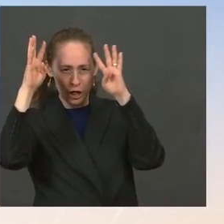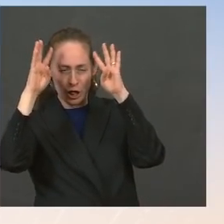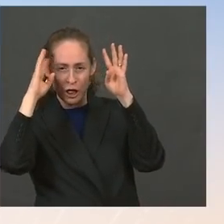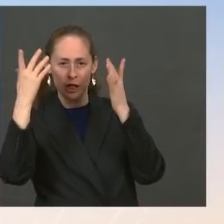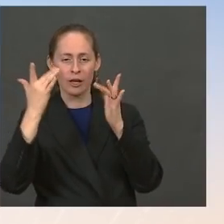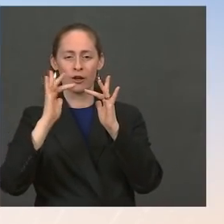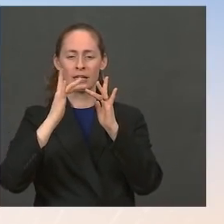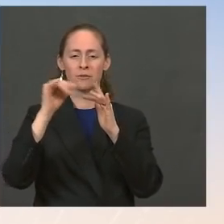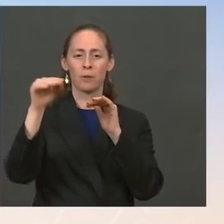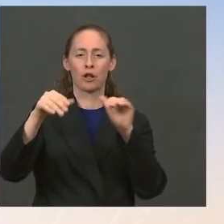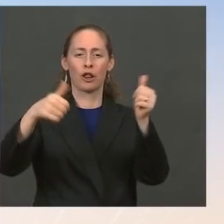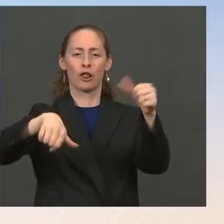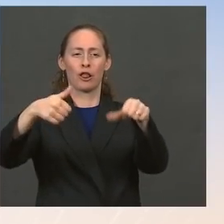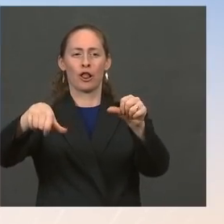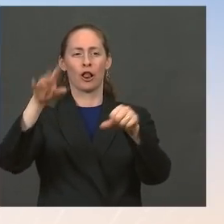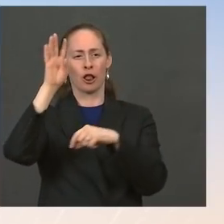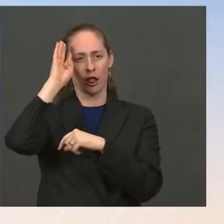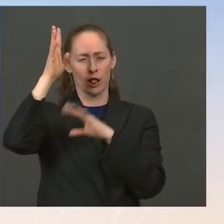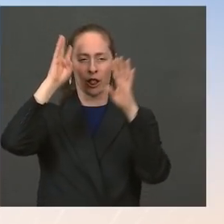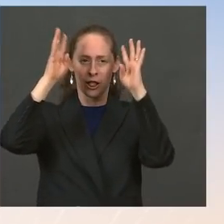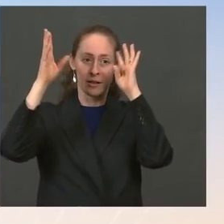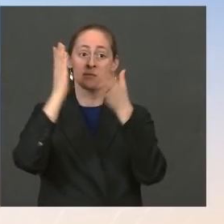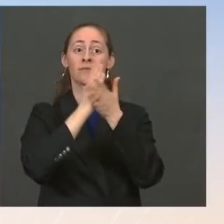So, that could certainly be a root cause, as you know.